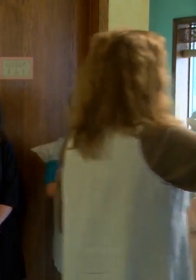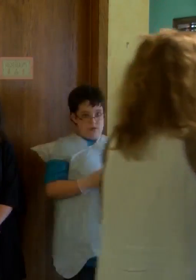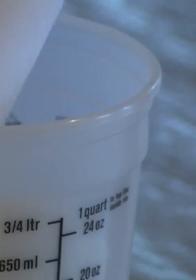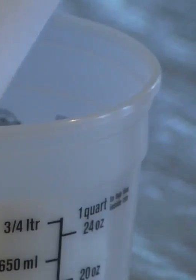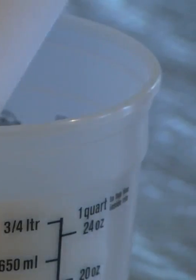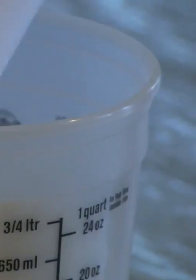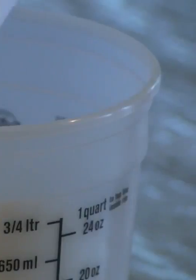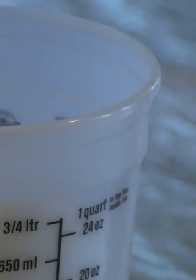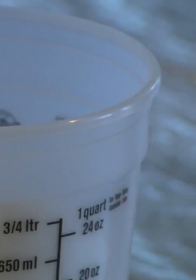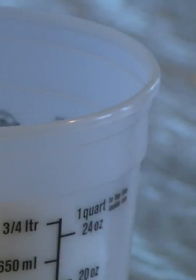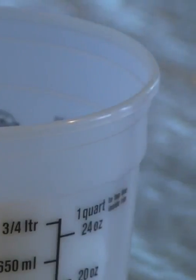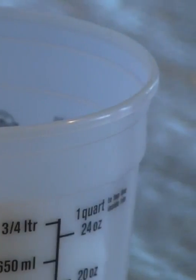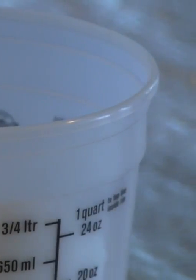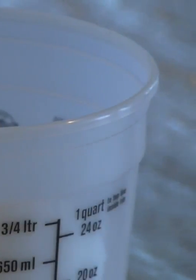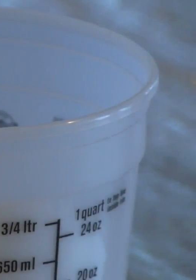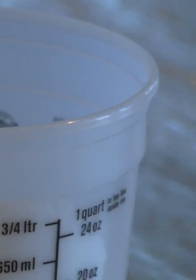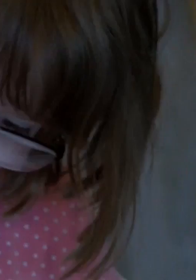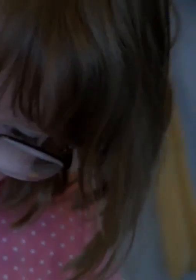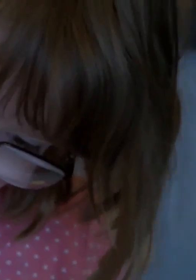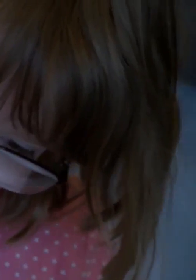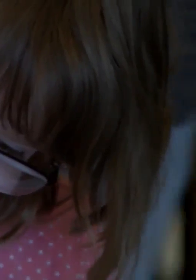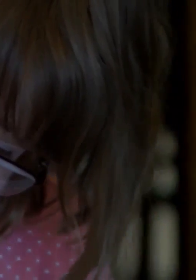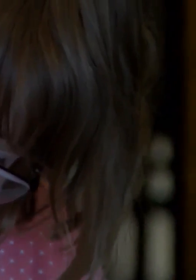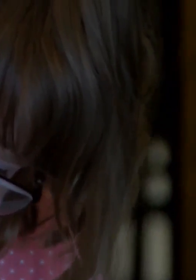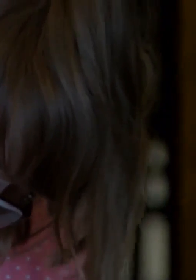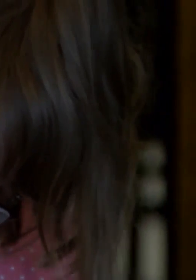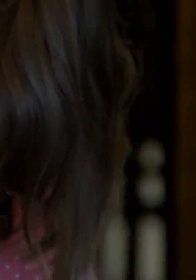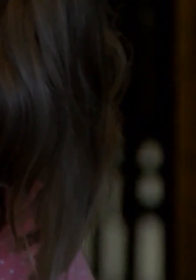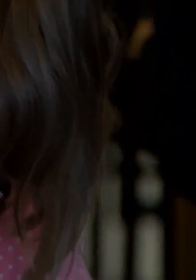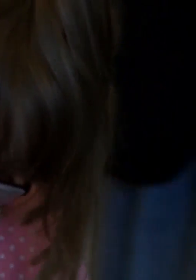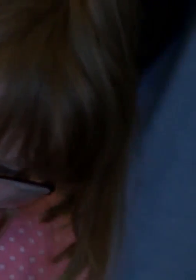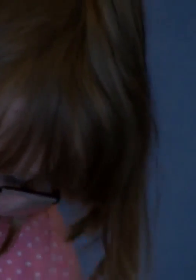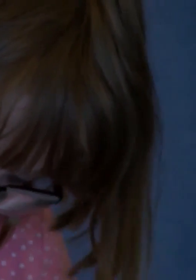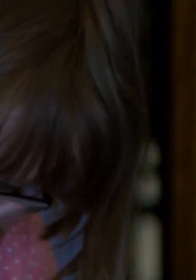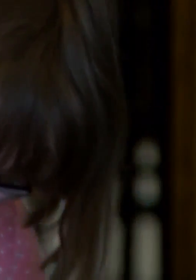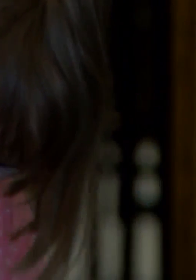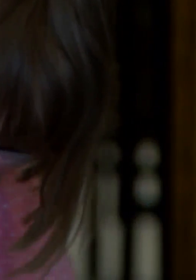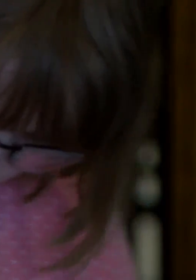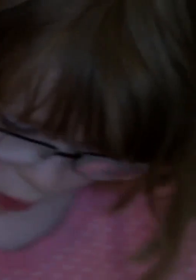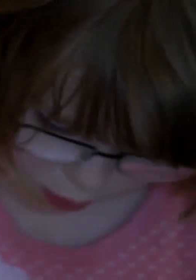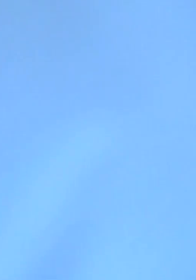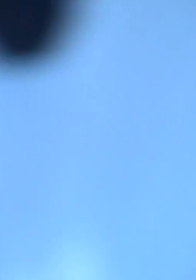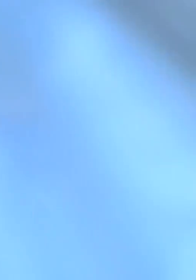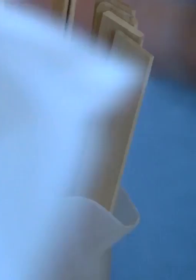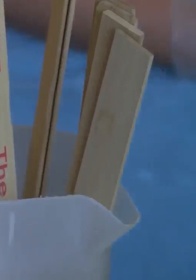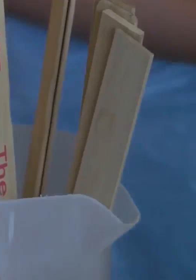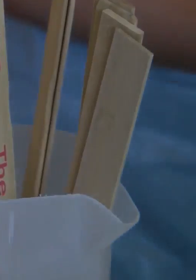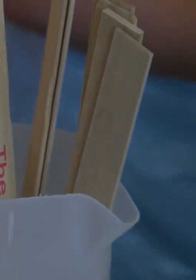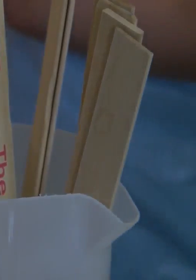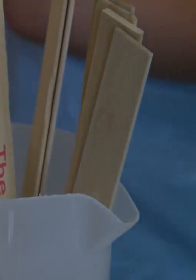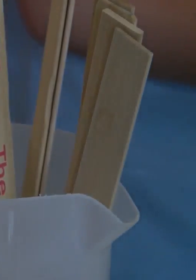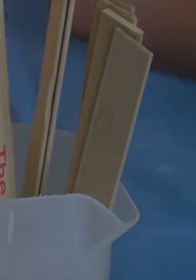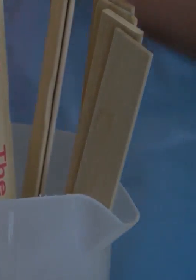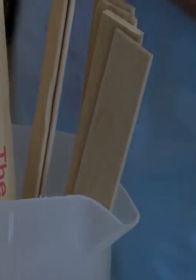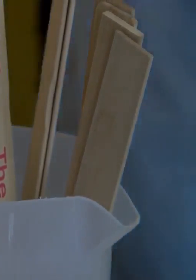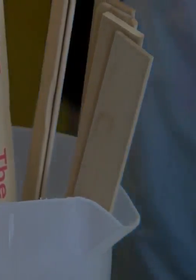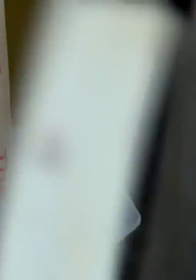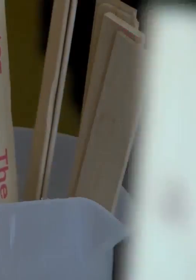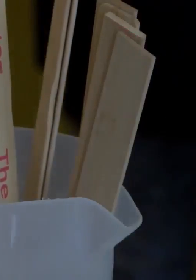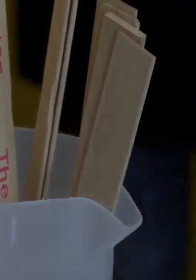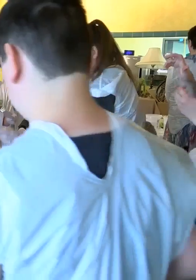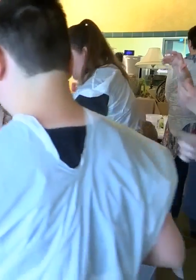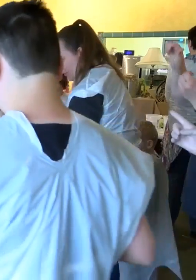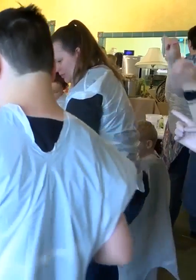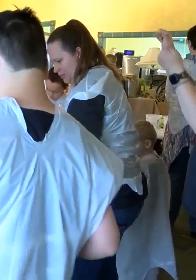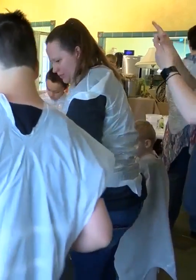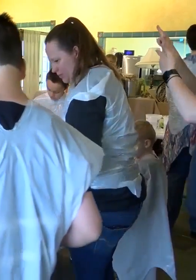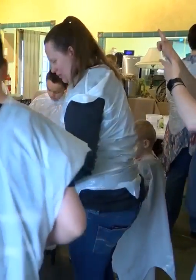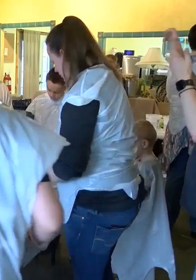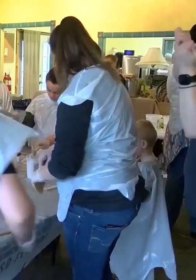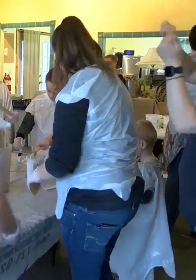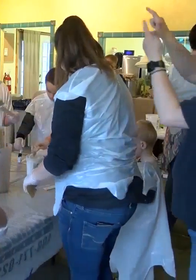{"I WAS THRILLED WHEN THEY CONTACTED ME.} {CYNTHIA WEITZEL IS A VISUAL ARTIST BASED OUT OF RED WING MINNESOTA} {"I ALWAYS ENJOY THE OPPORTUNITY